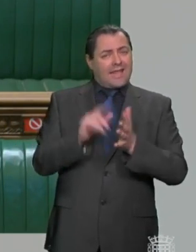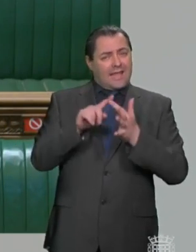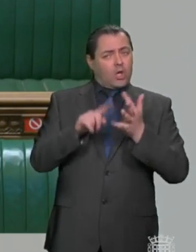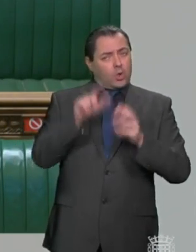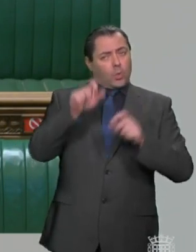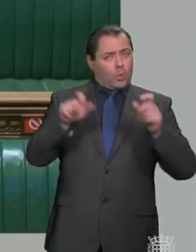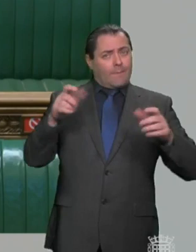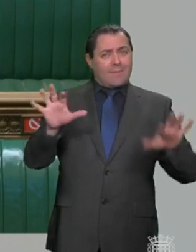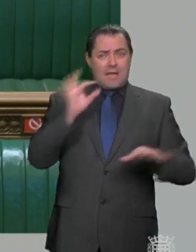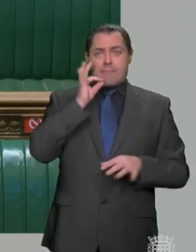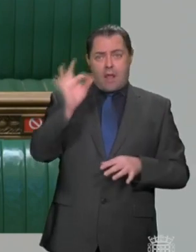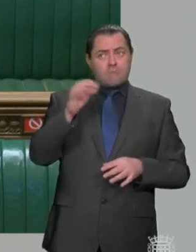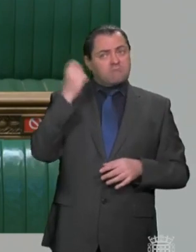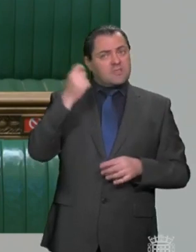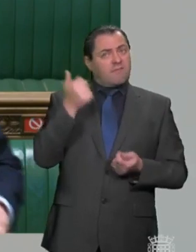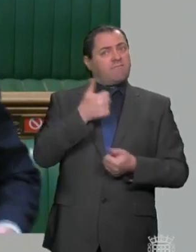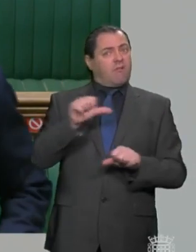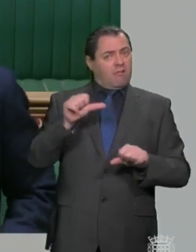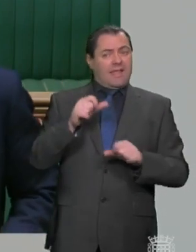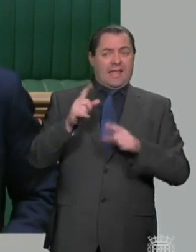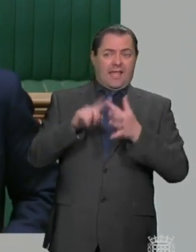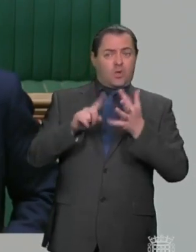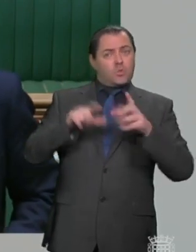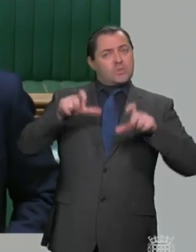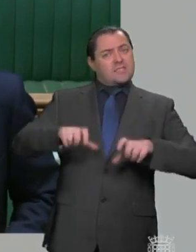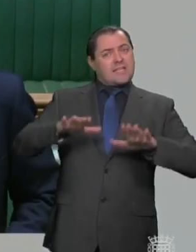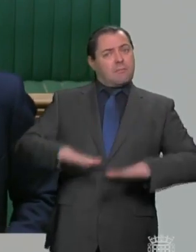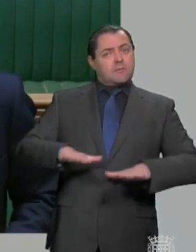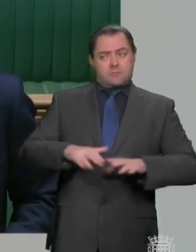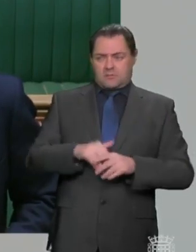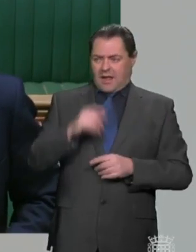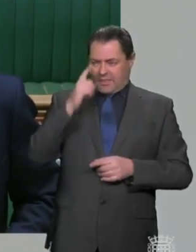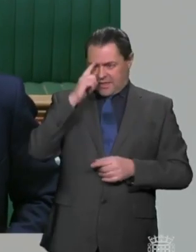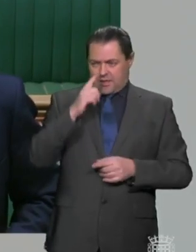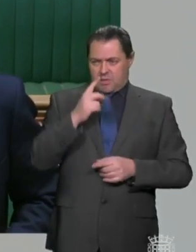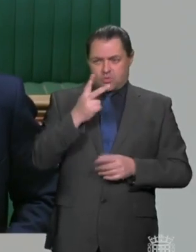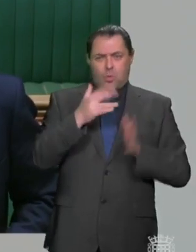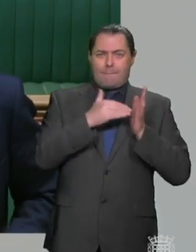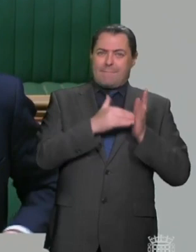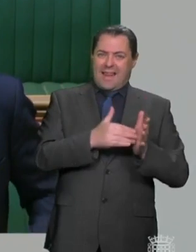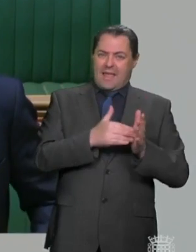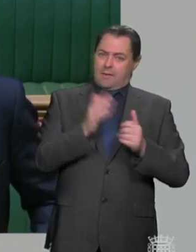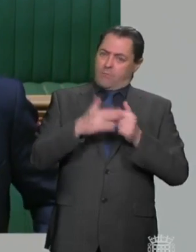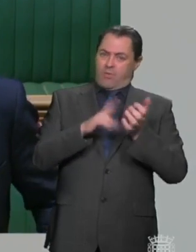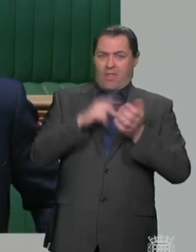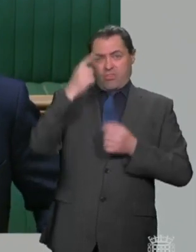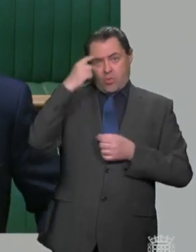have applied successfully for the EU settlement scheme, which as far as I remember is about 2 million more EU nationals than we thought we were in the country in the first place.